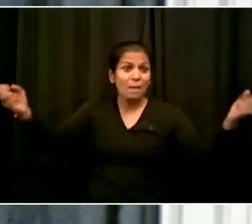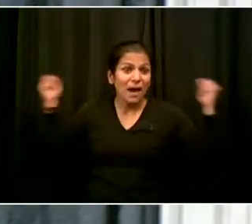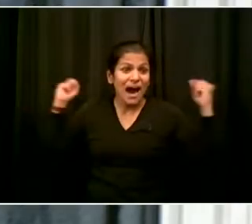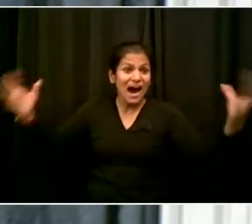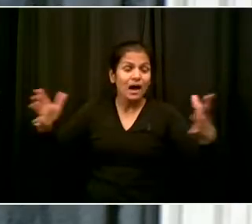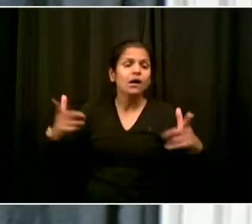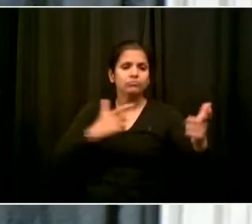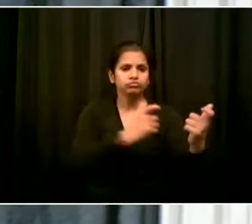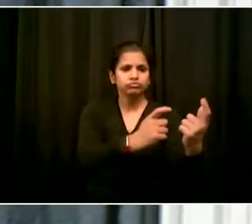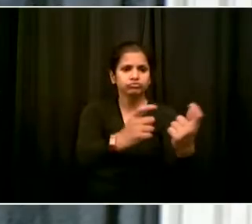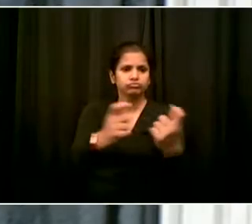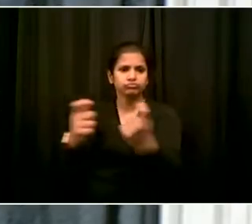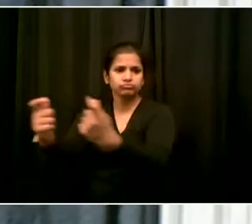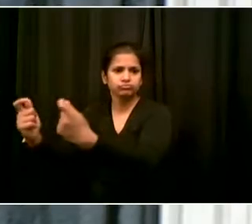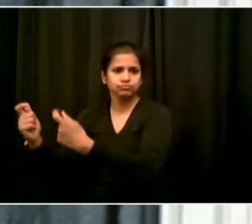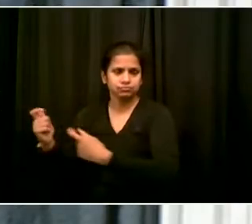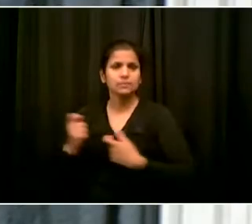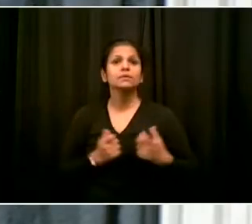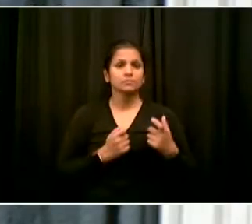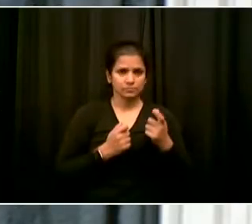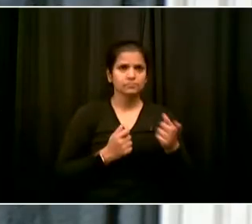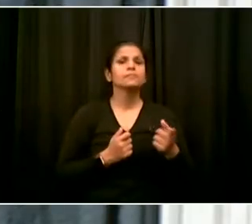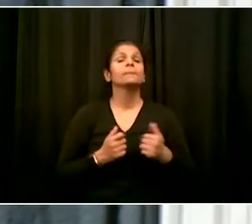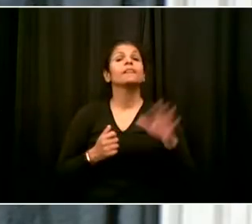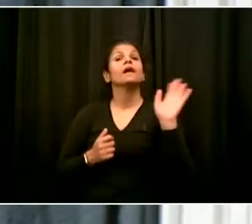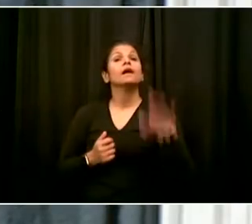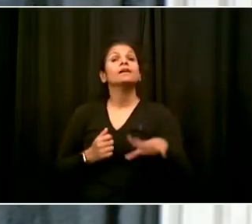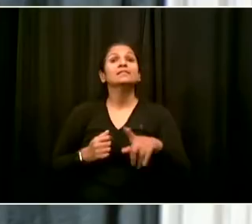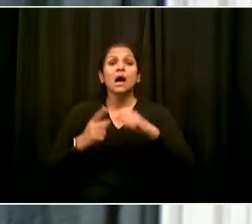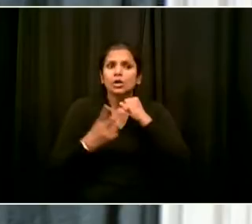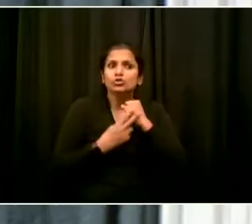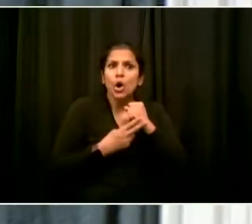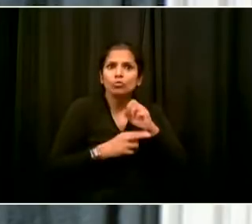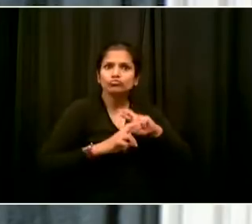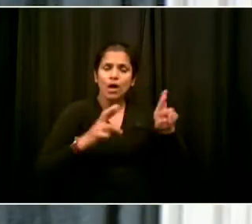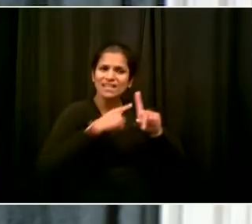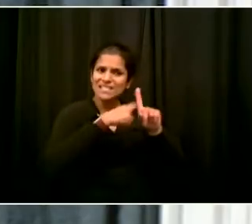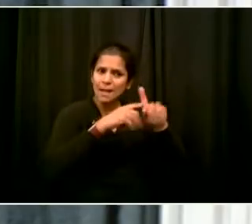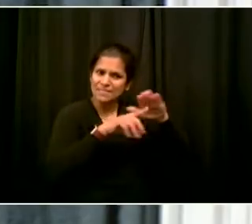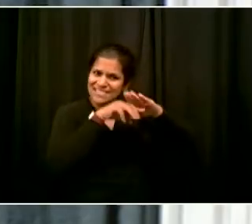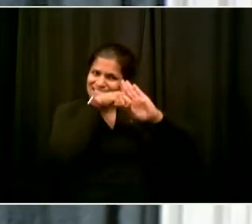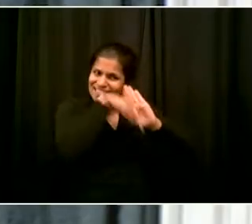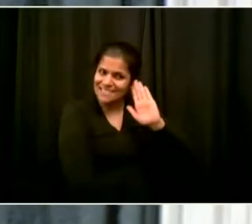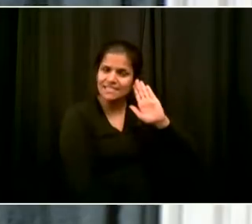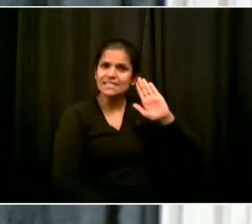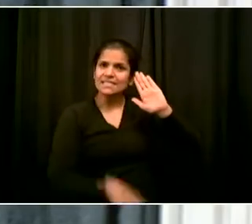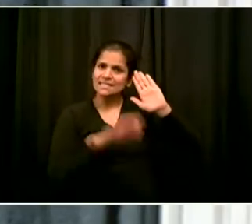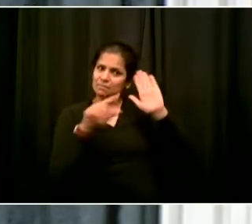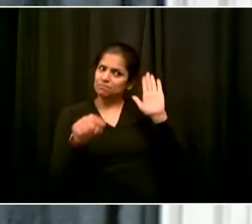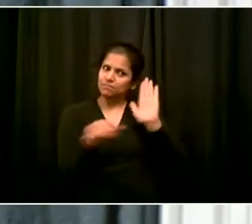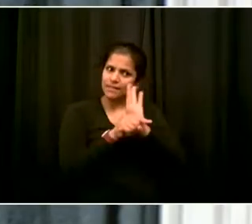RESERVE CORPS VOLUNTEERS. THESESE SITETES WOWOULD SERVE ESSENTIAL WORKERS INITIALLY BUT ULCOD D BE EXPANDED TO SERVE